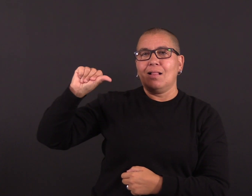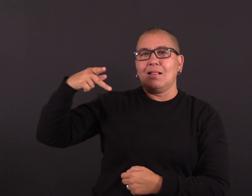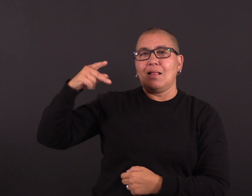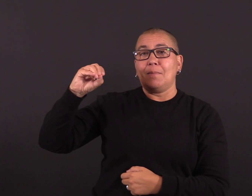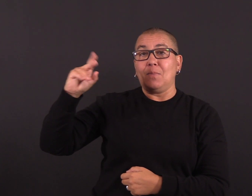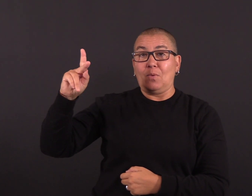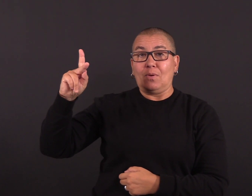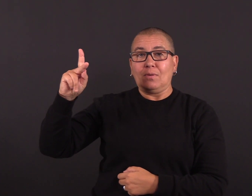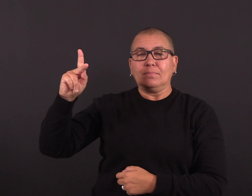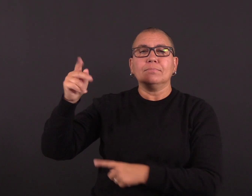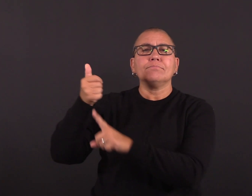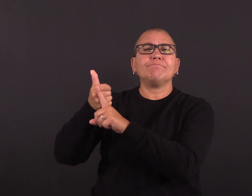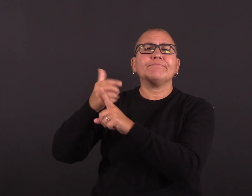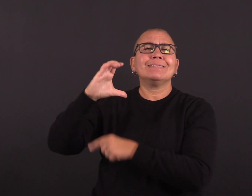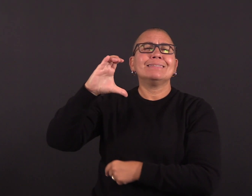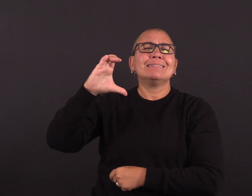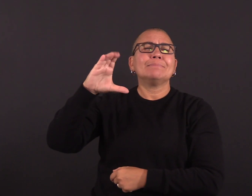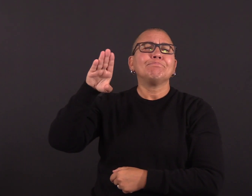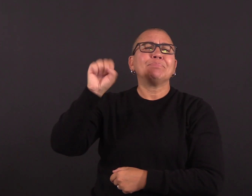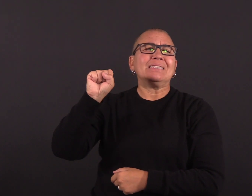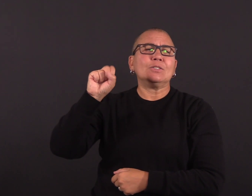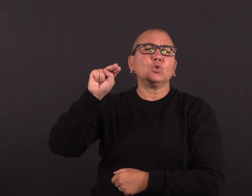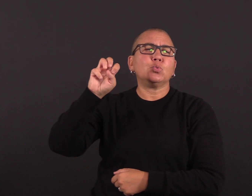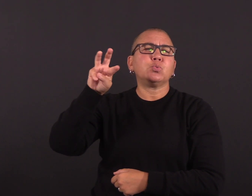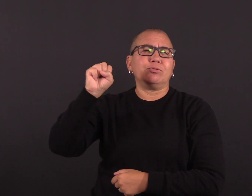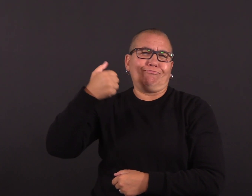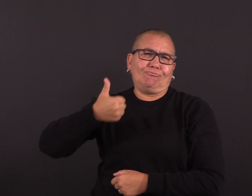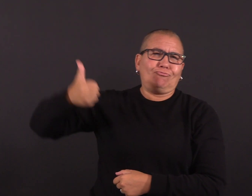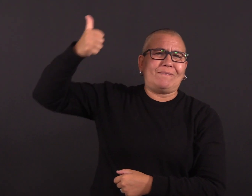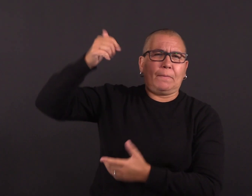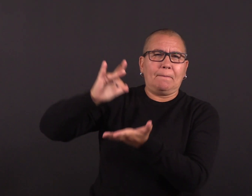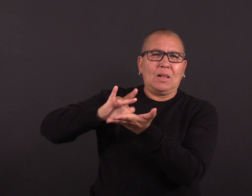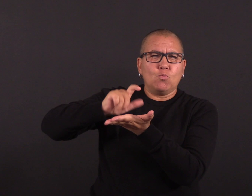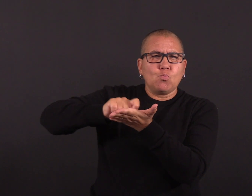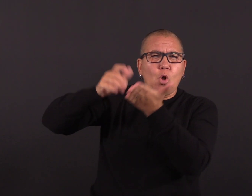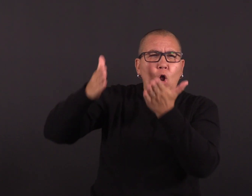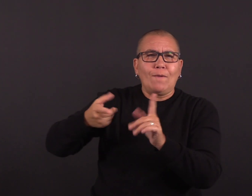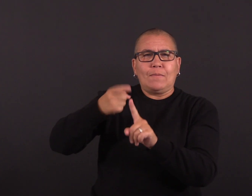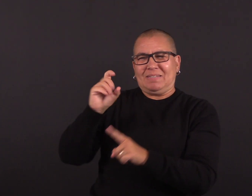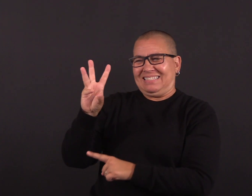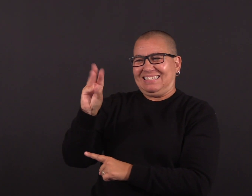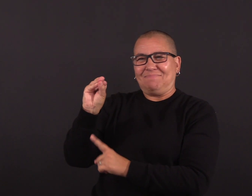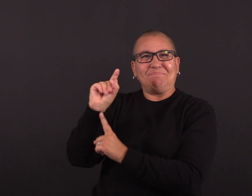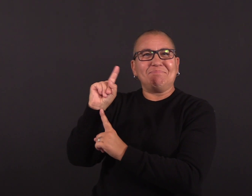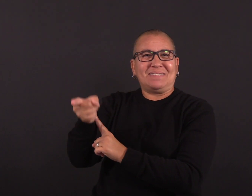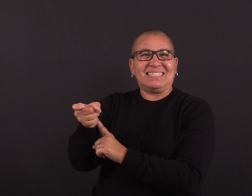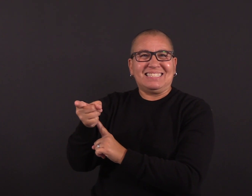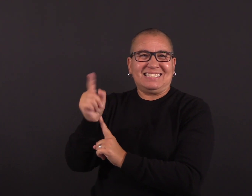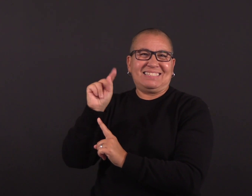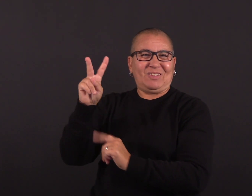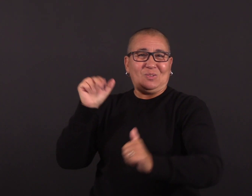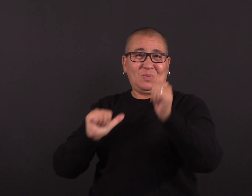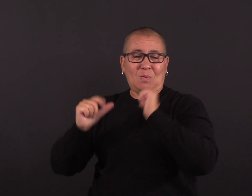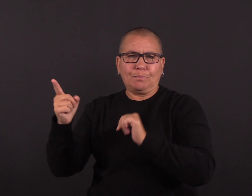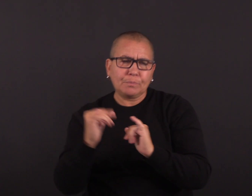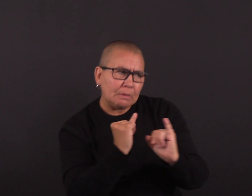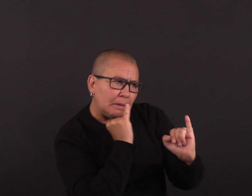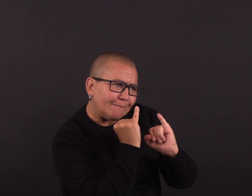It is unclear whether BA.2.86 could upend those plans. Experts say the strain's mutations